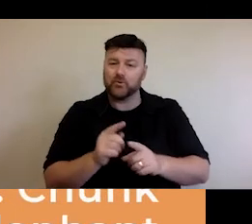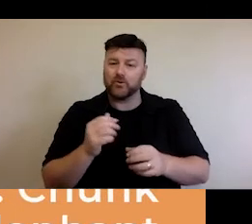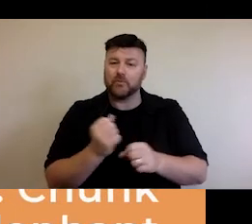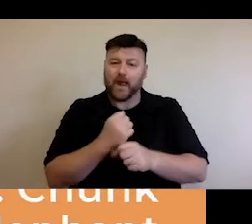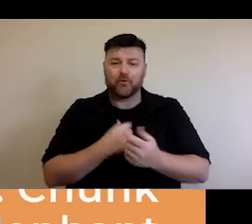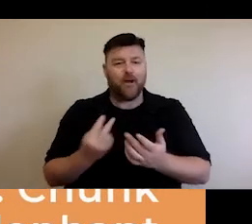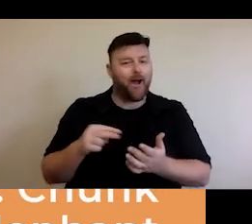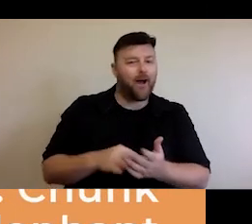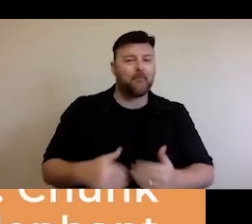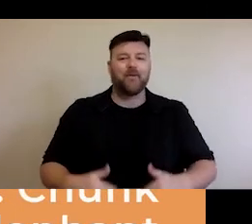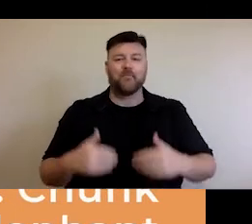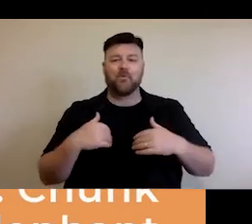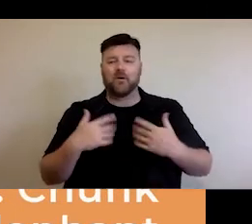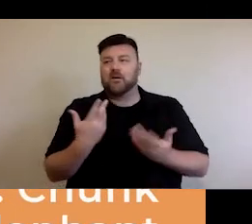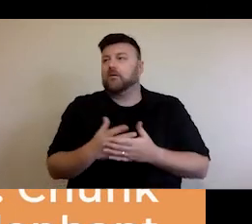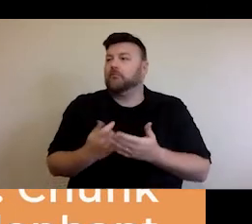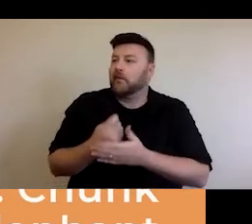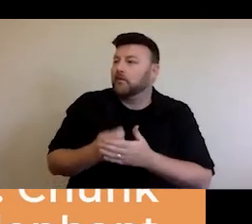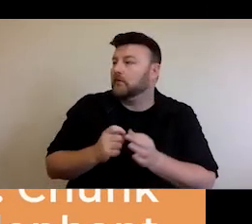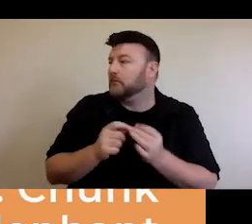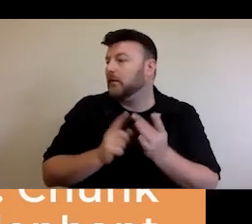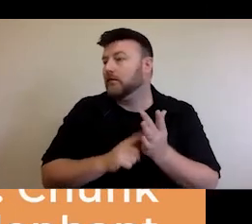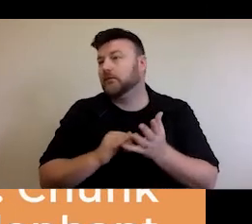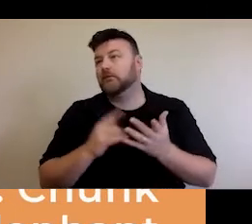I going to pay the bills this week?" But keeps you thinking, "I'm paying